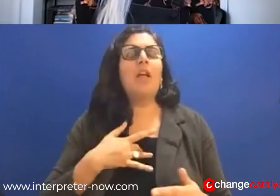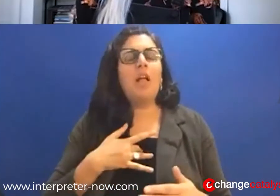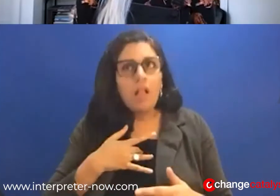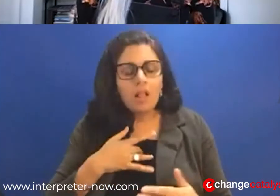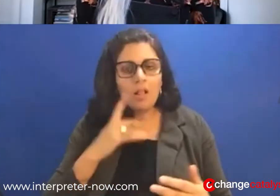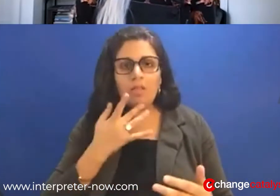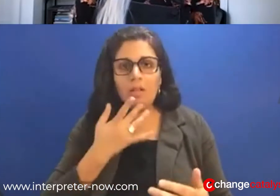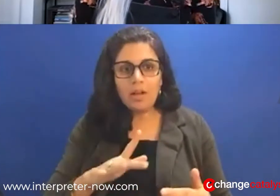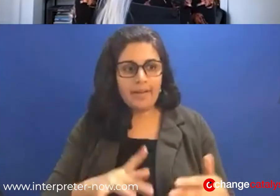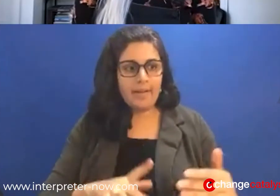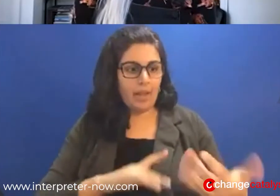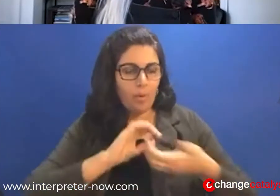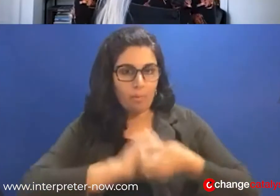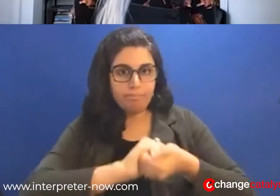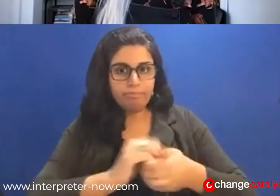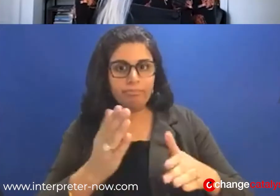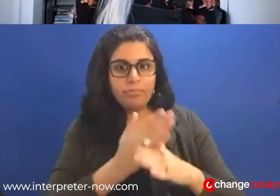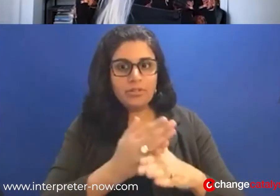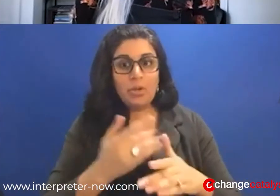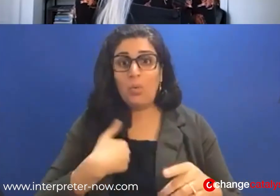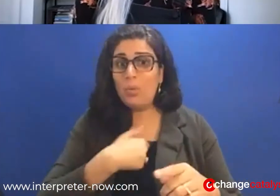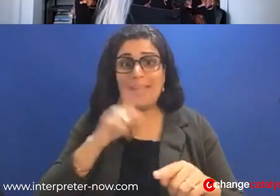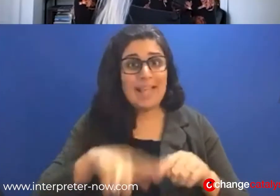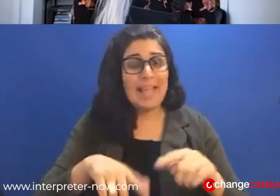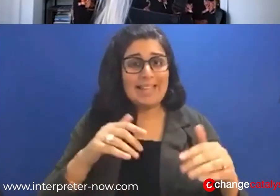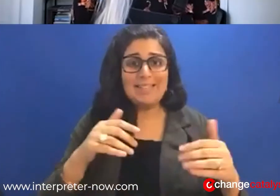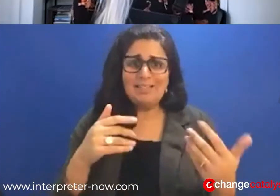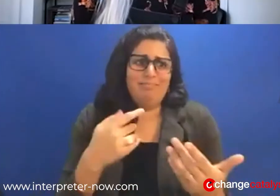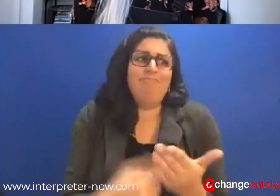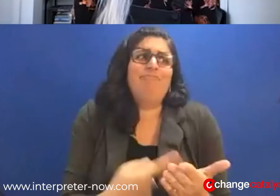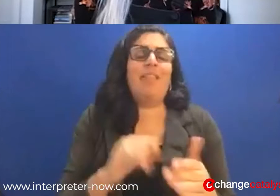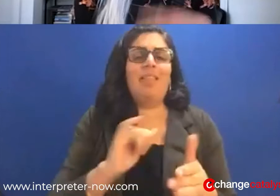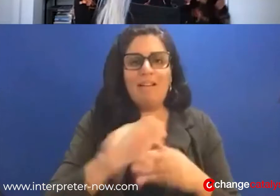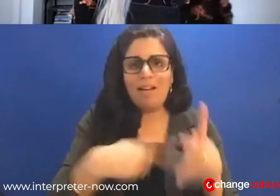about identities and privileges that we hold or that might be different between the two of us.